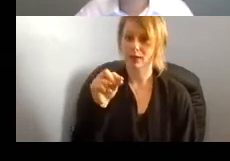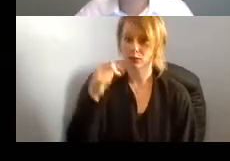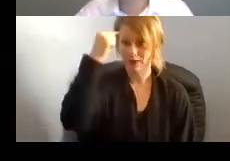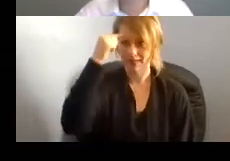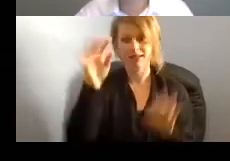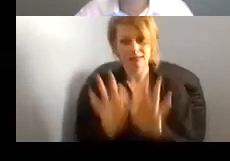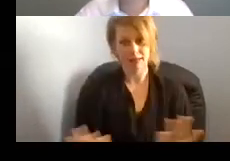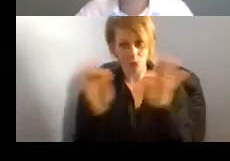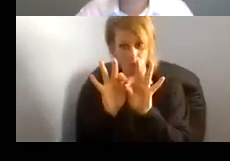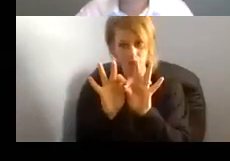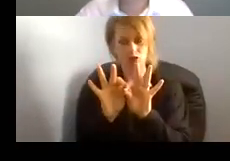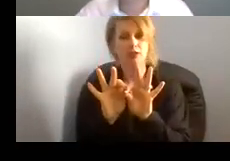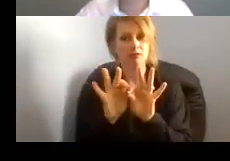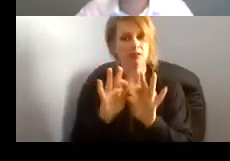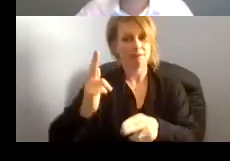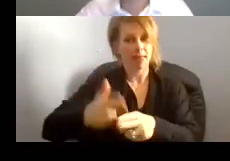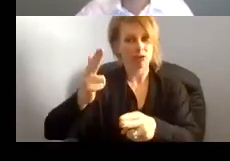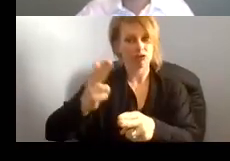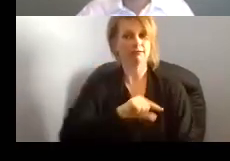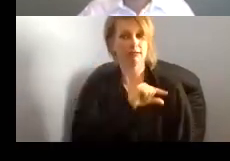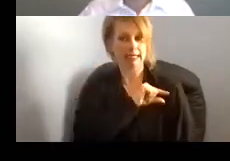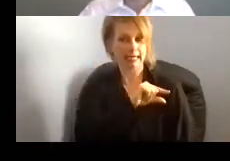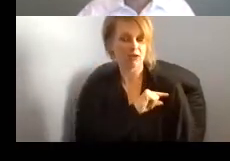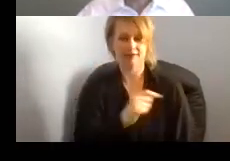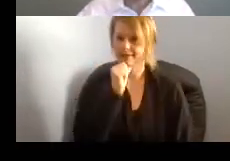you mention this and talk about it with individuals.